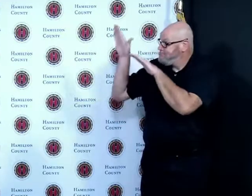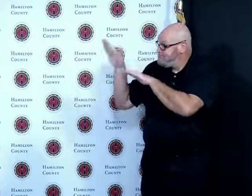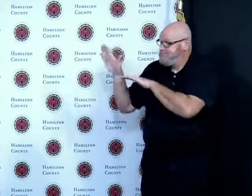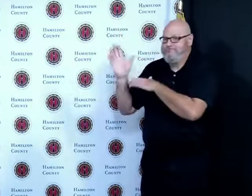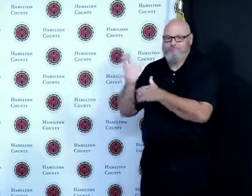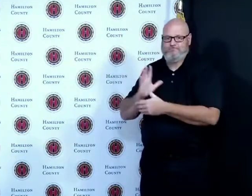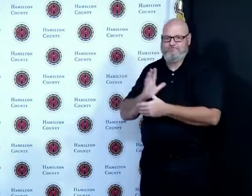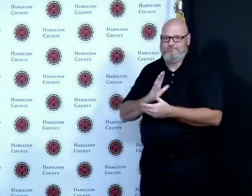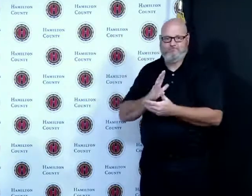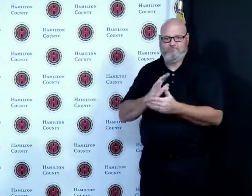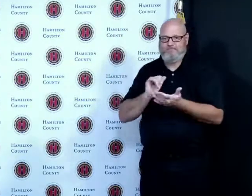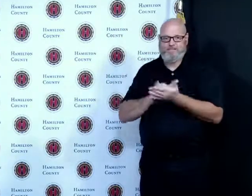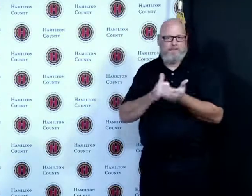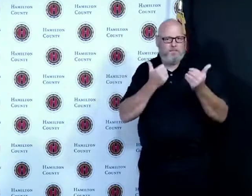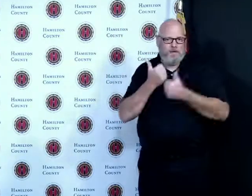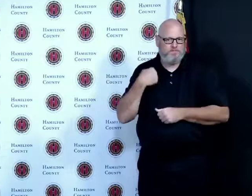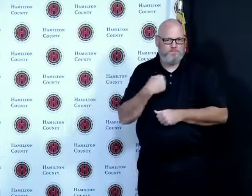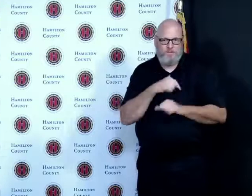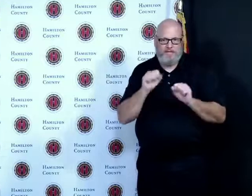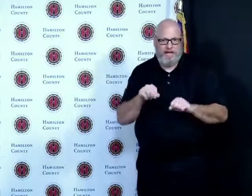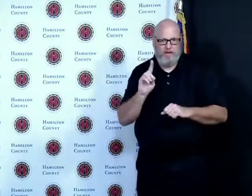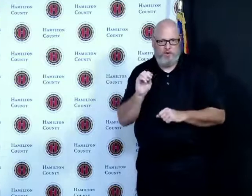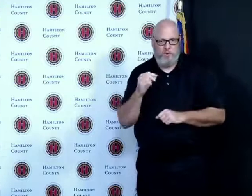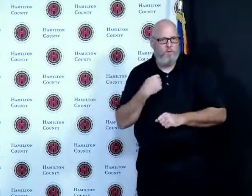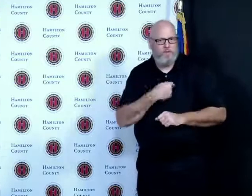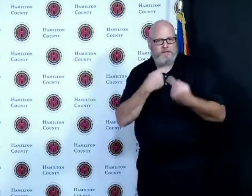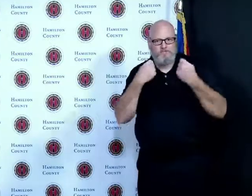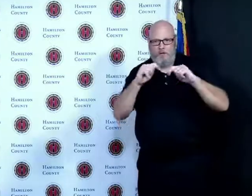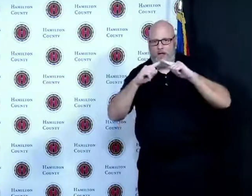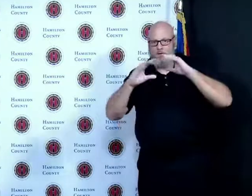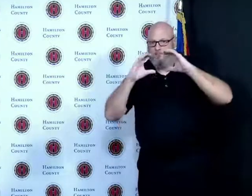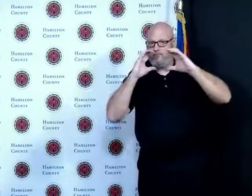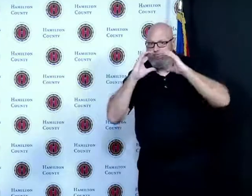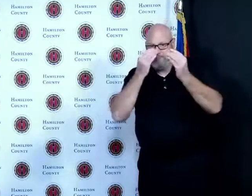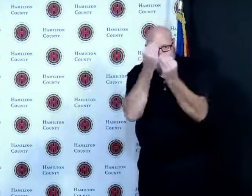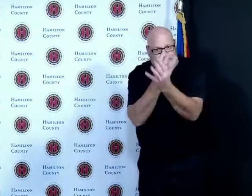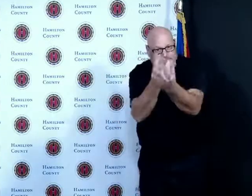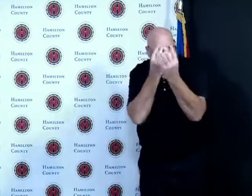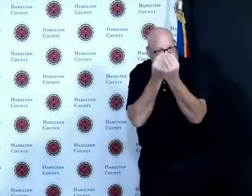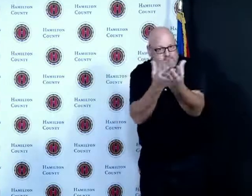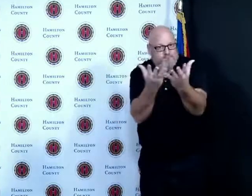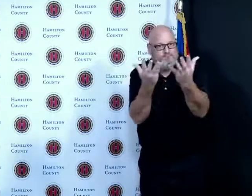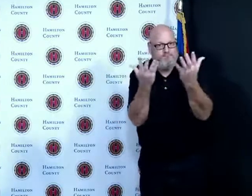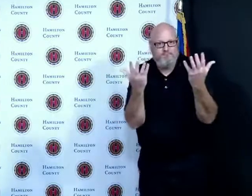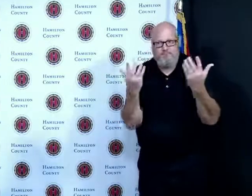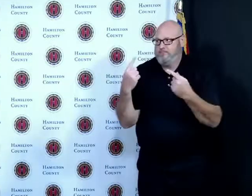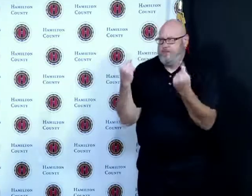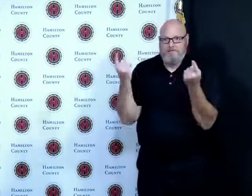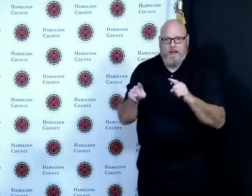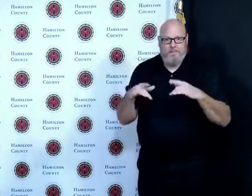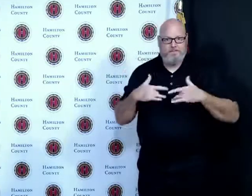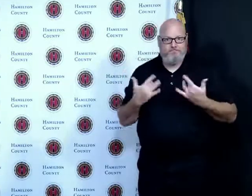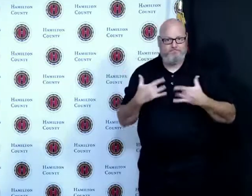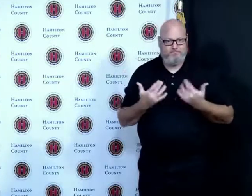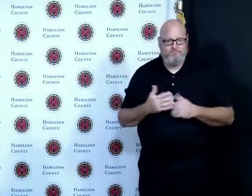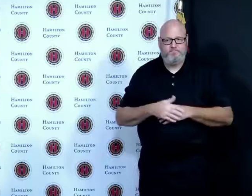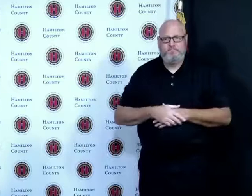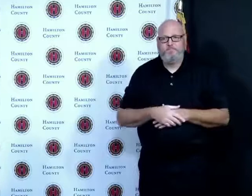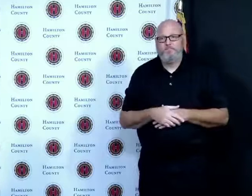the overall picture is that as as we've said before the eligibility is starting to expand